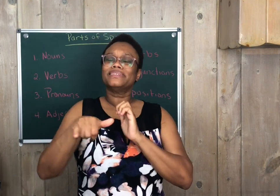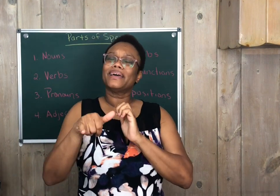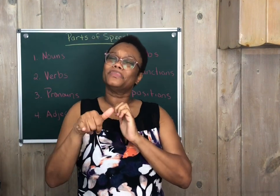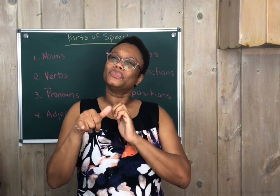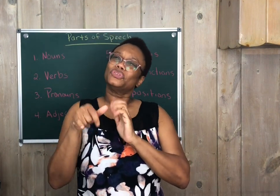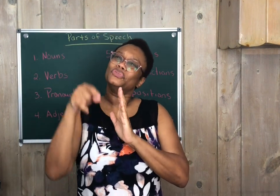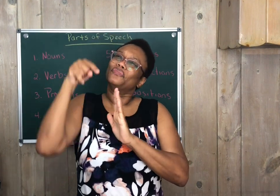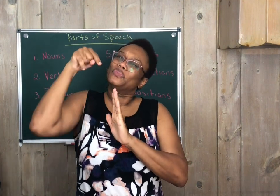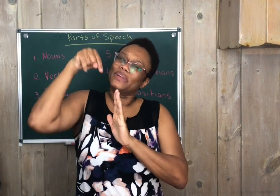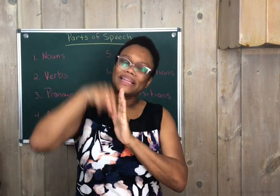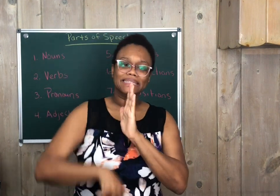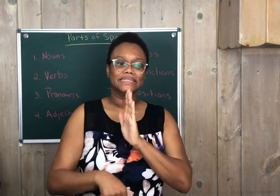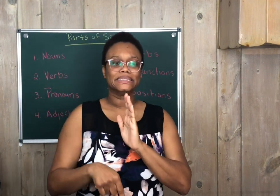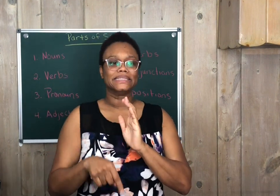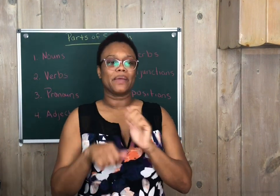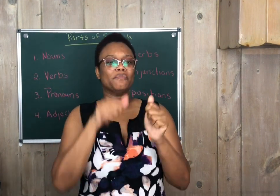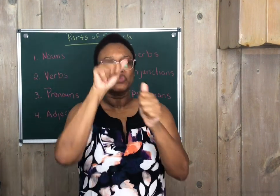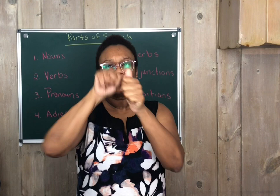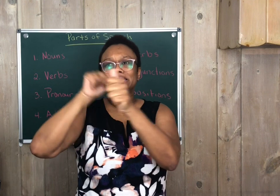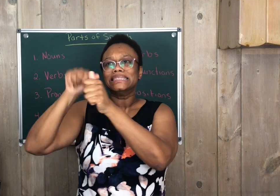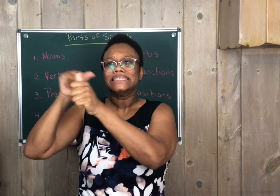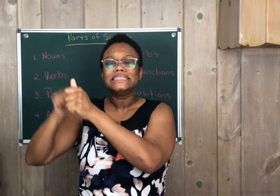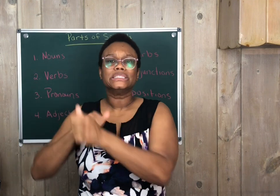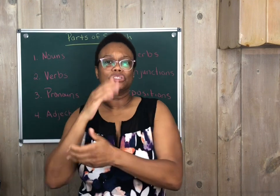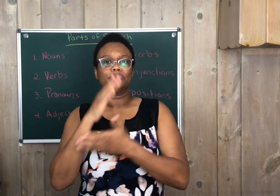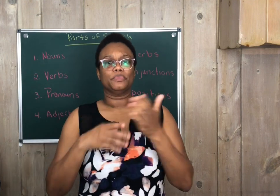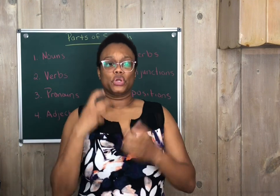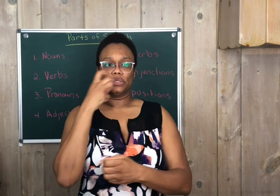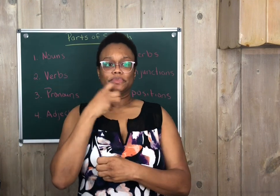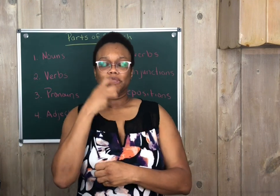That go more in depth on each of the different parts of speech